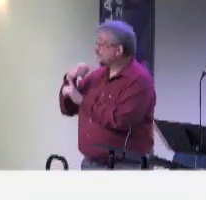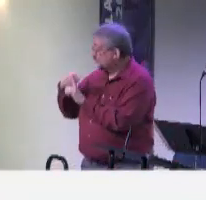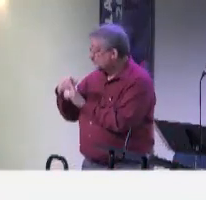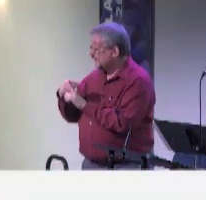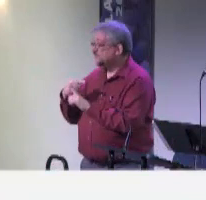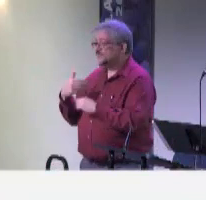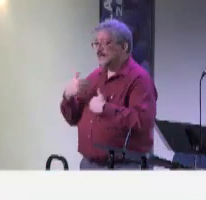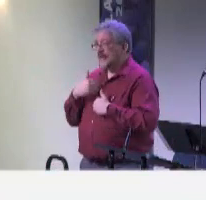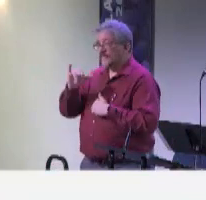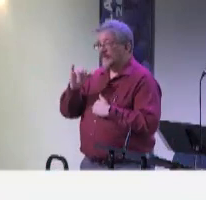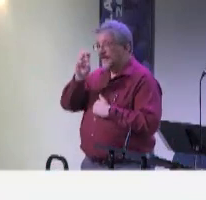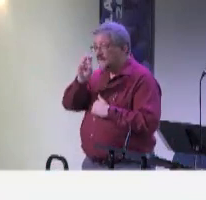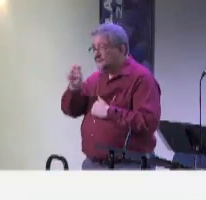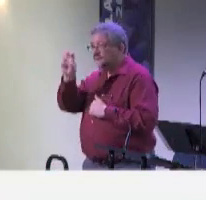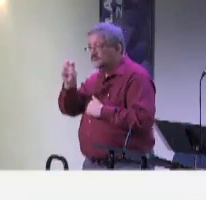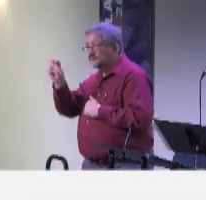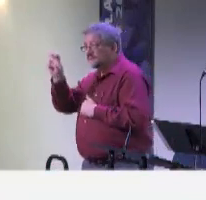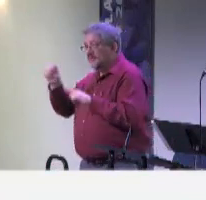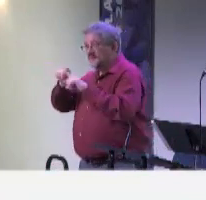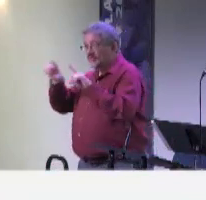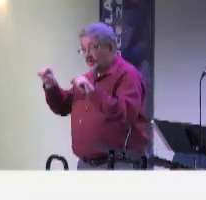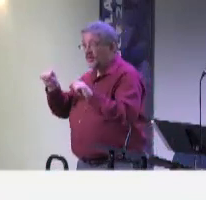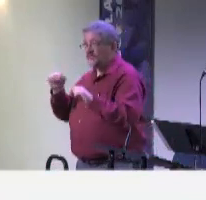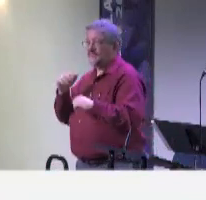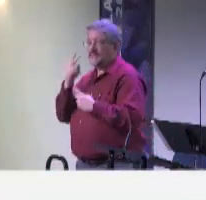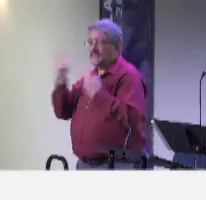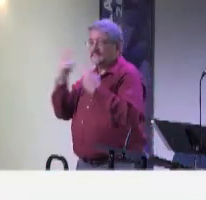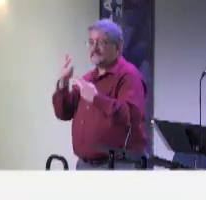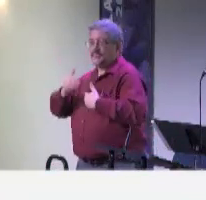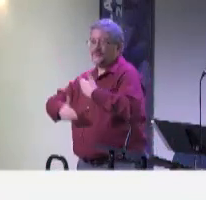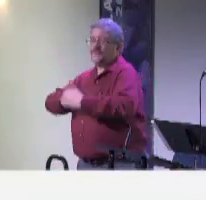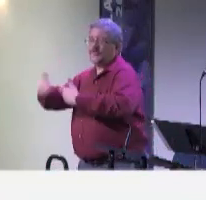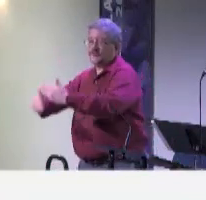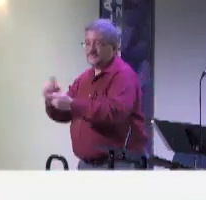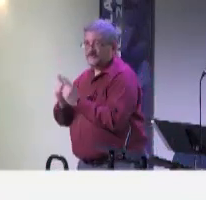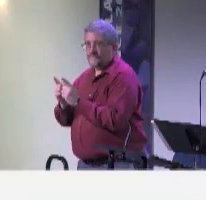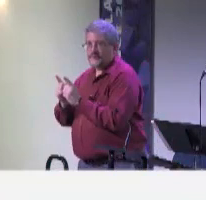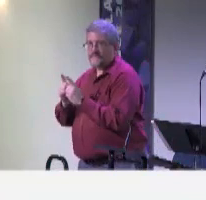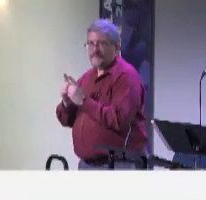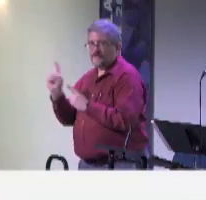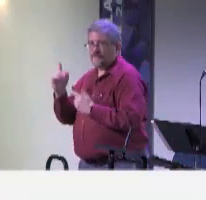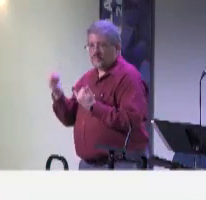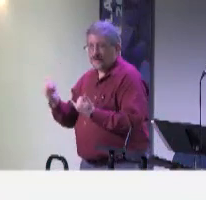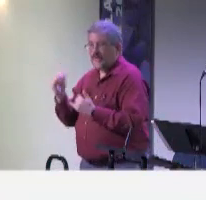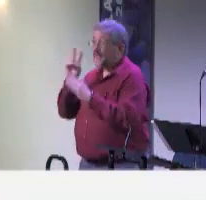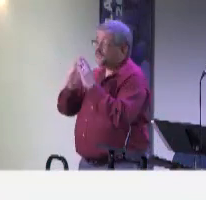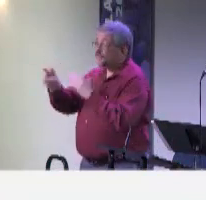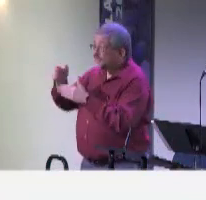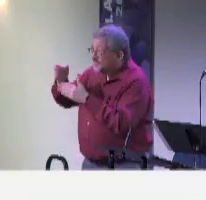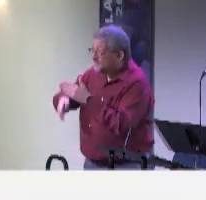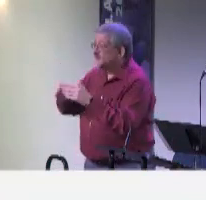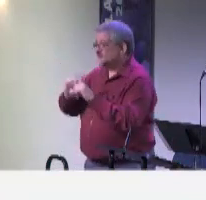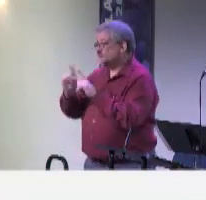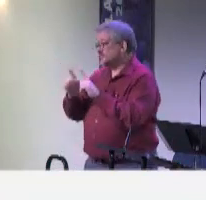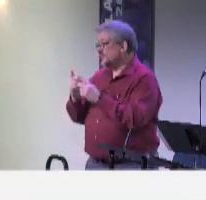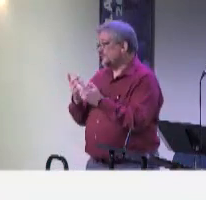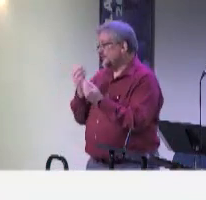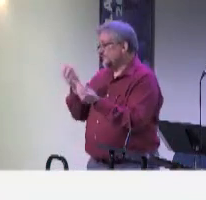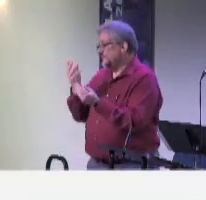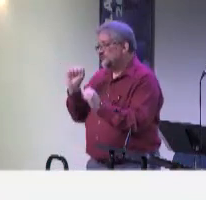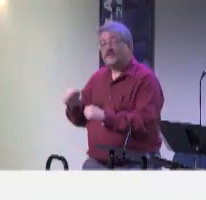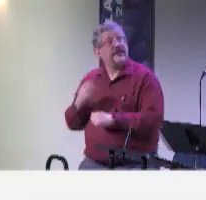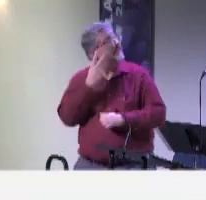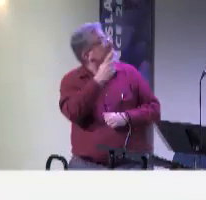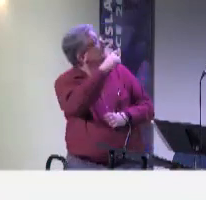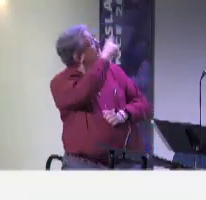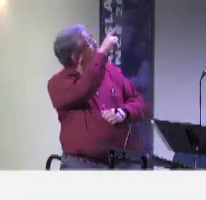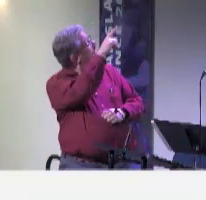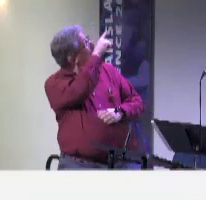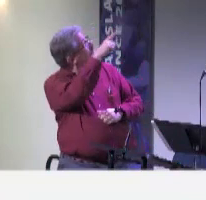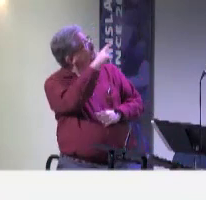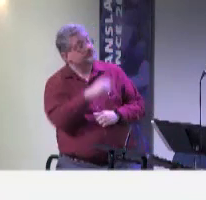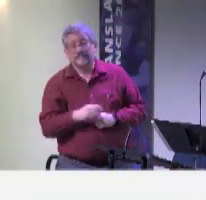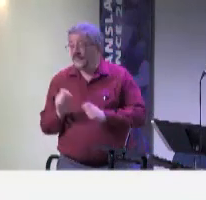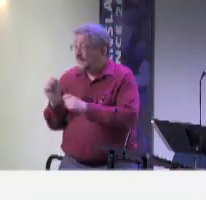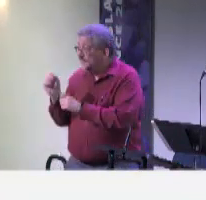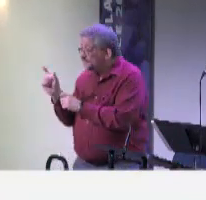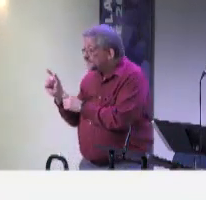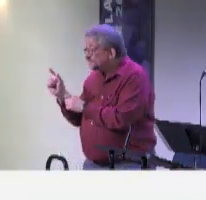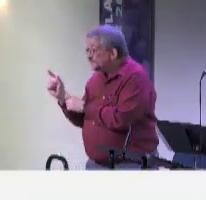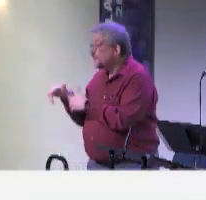So they can also set time markers for the plan, which allows them to see how they are following progress, which makes a great prediction tool for future portions of the project.